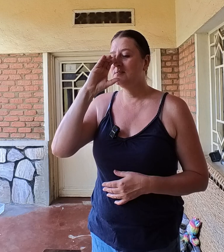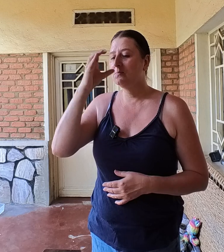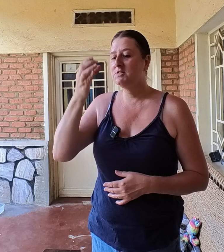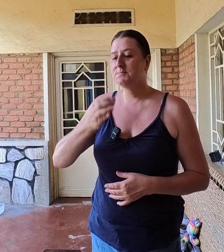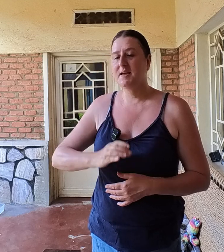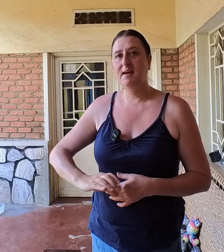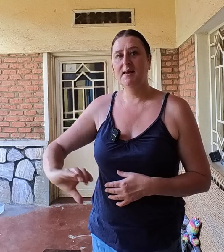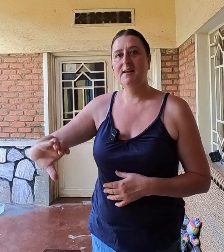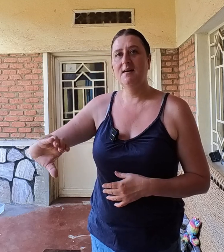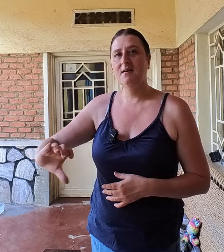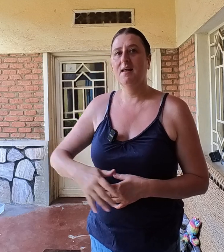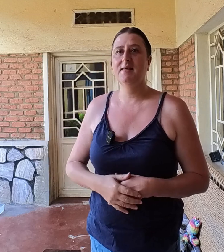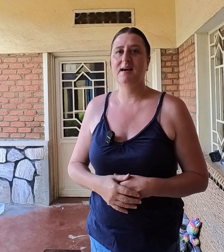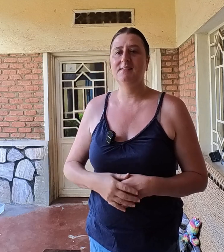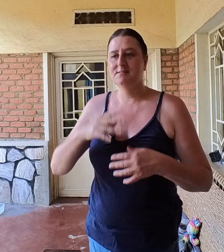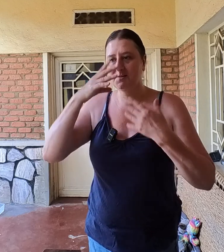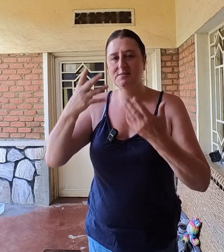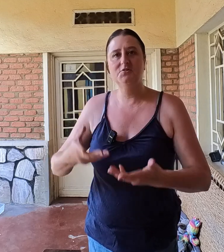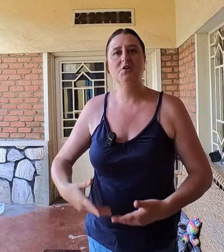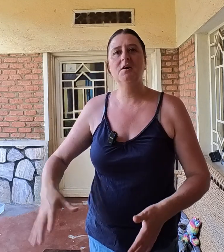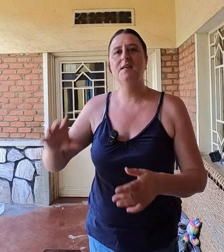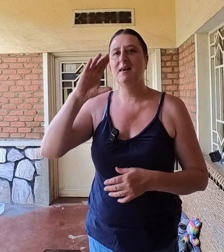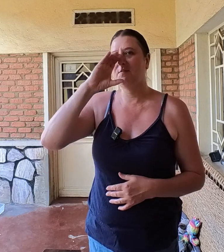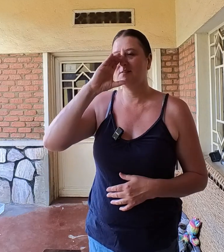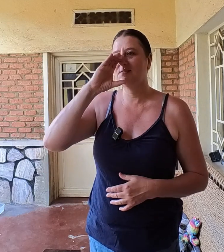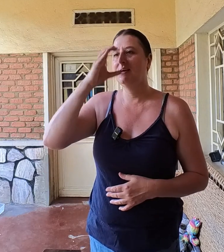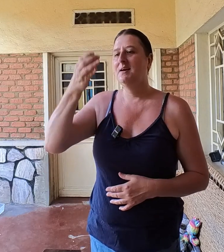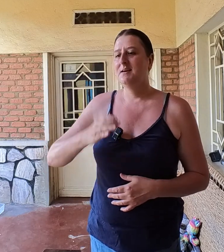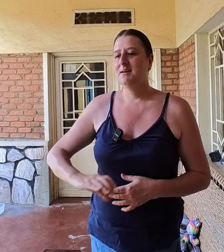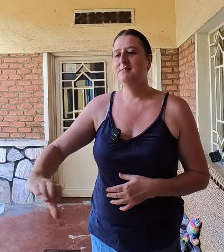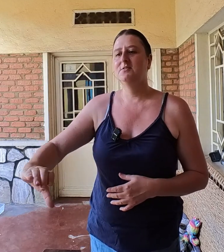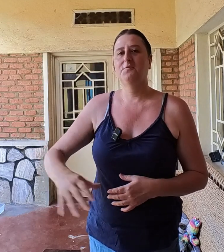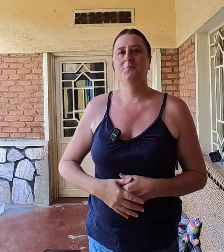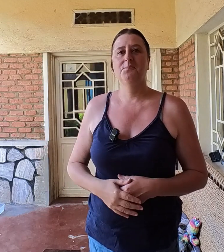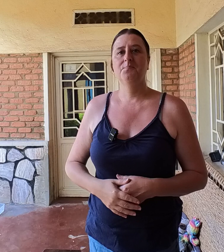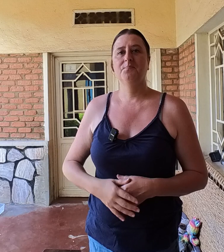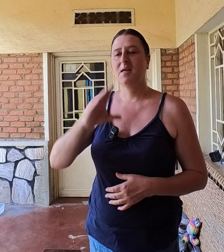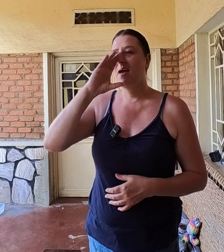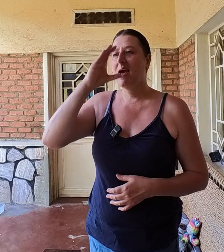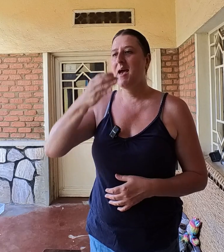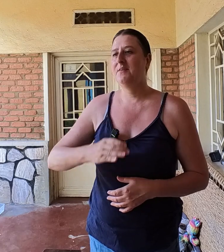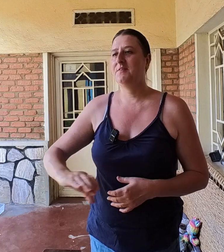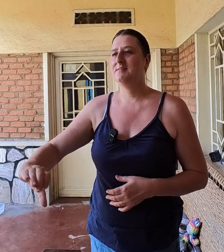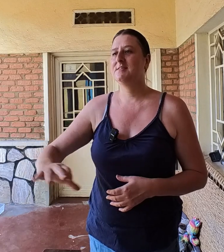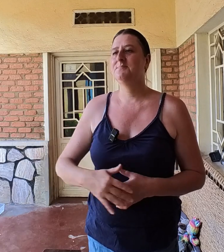nose we're just making a little arc like that, so it's the trunk of the elephant. Inzovu. Elephant.